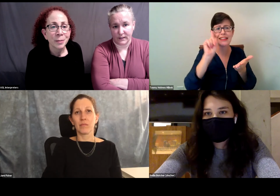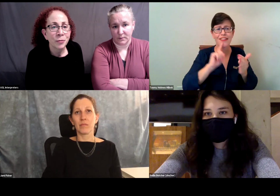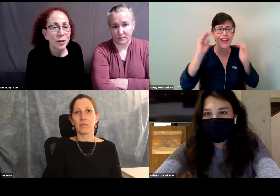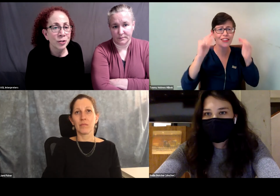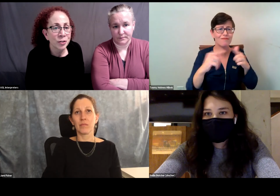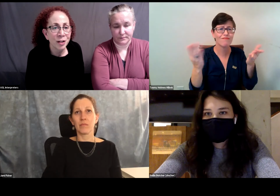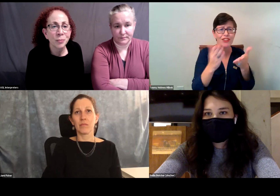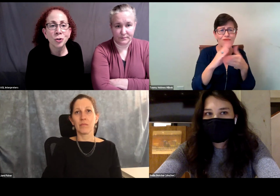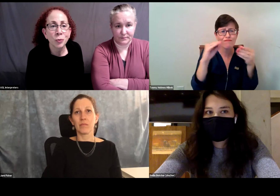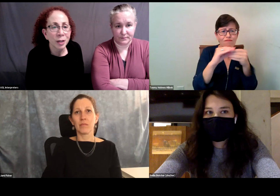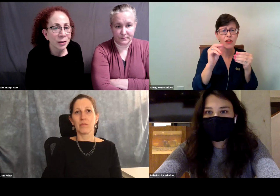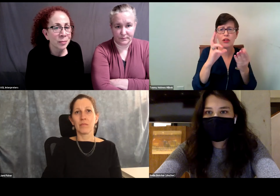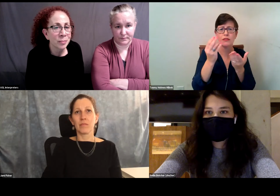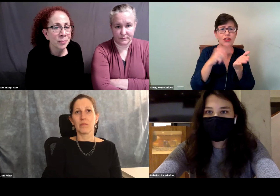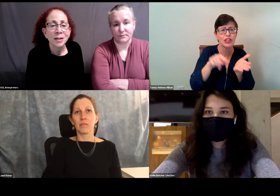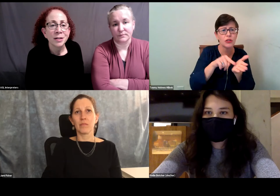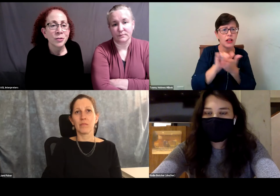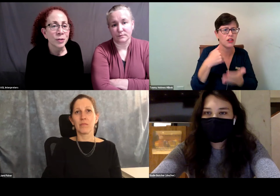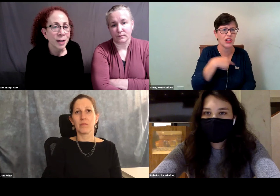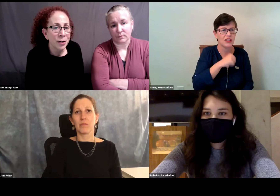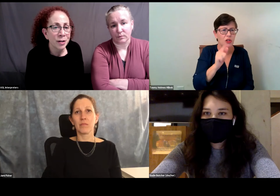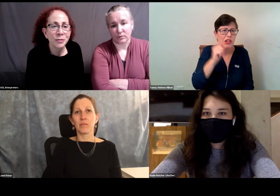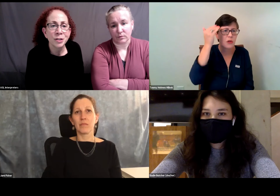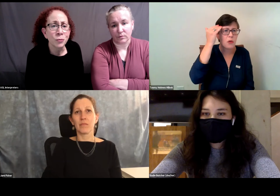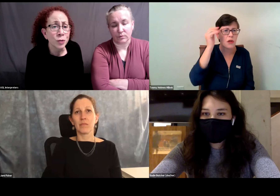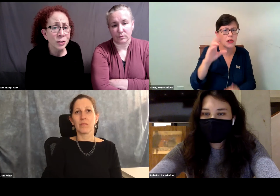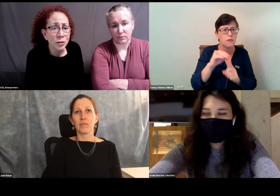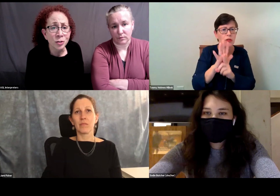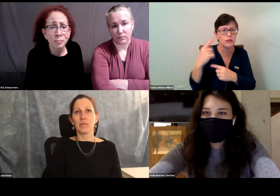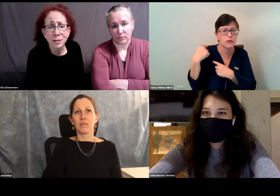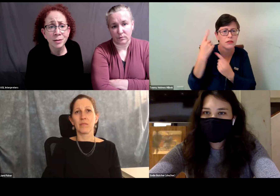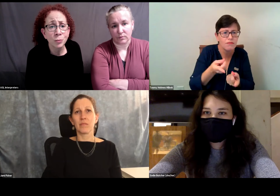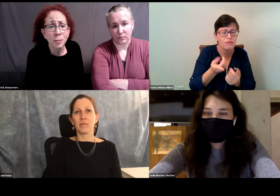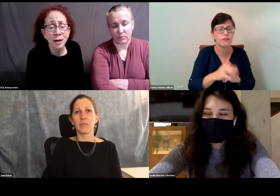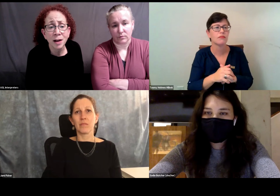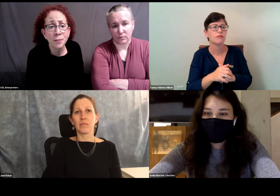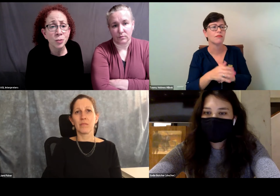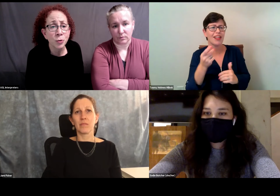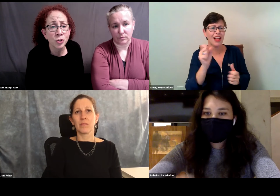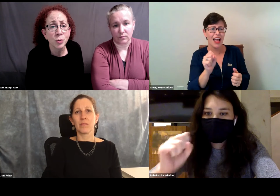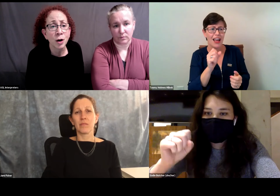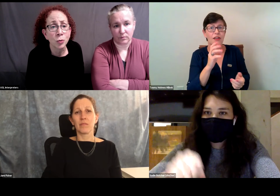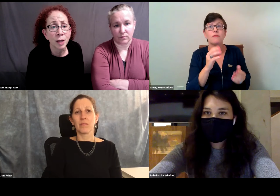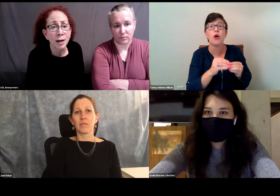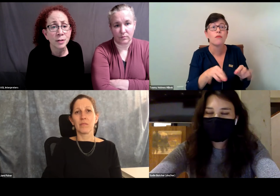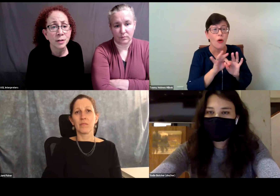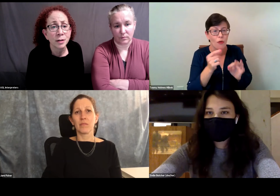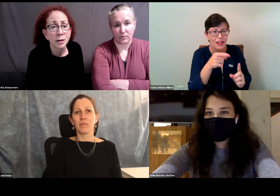professional development curriculums different narratives different research things that we might not have been exposed to in our own lives right.